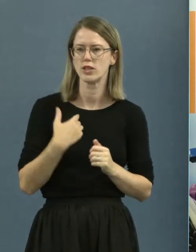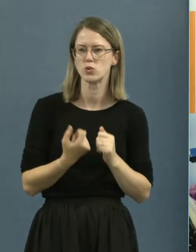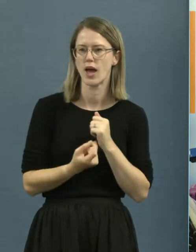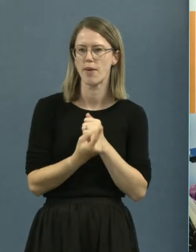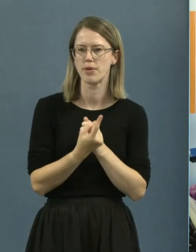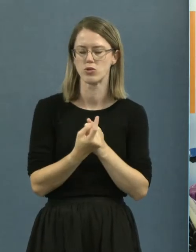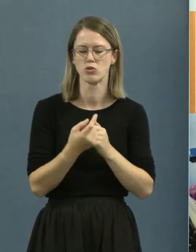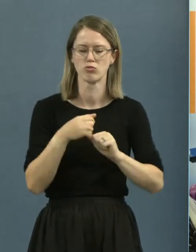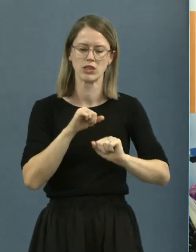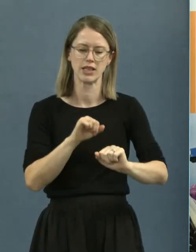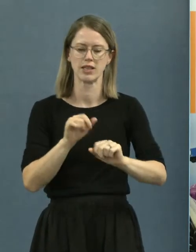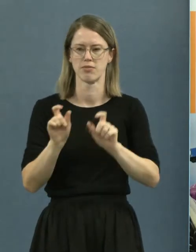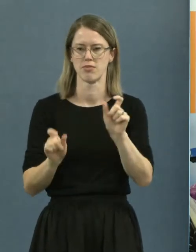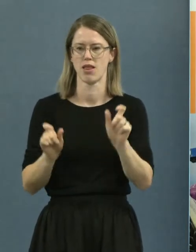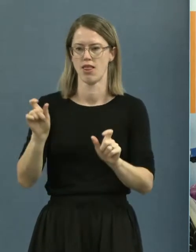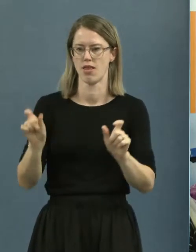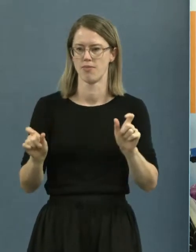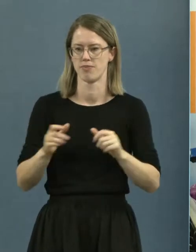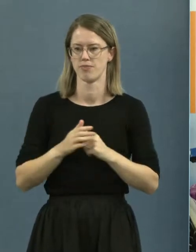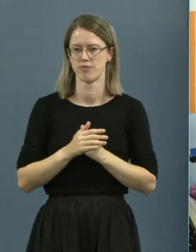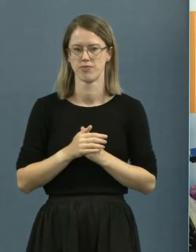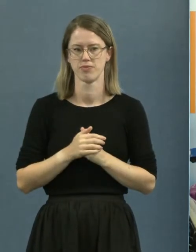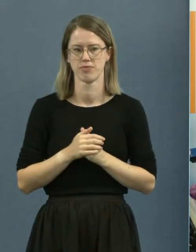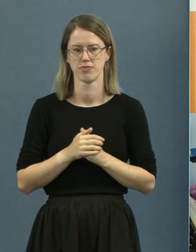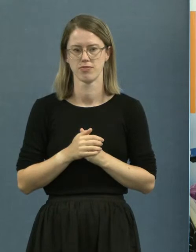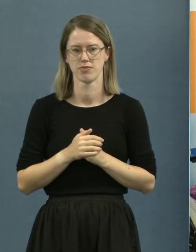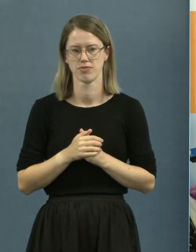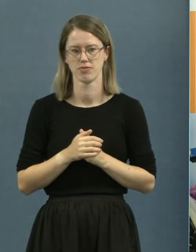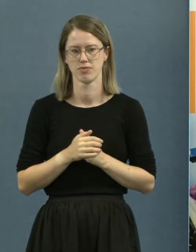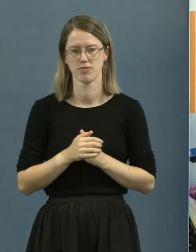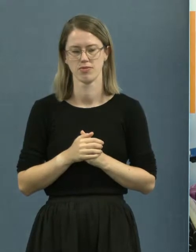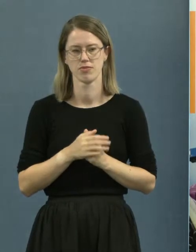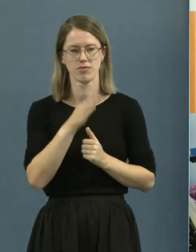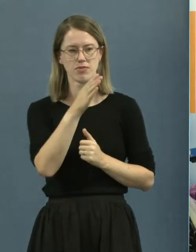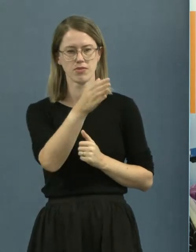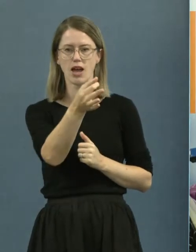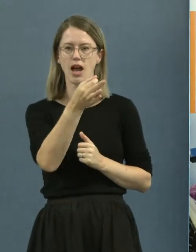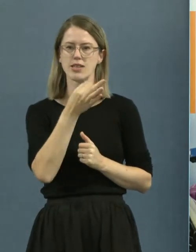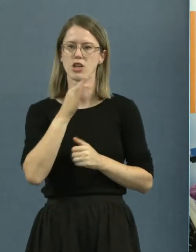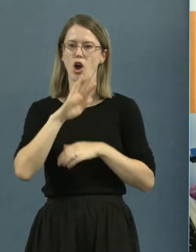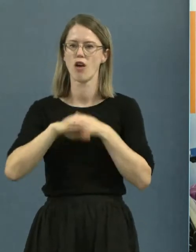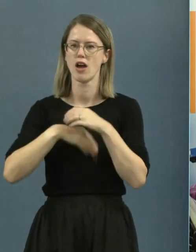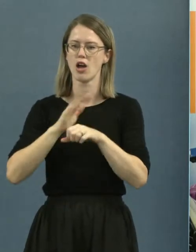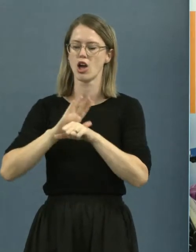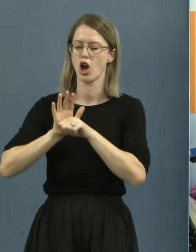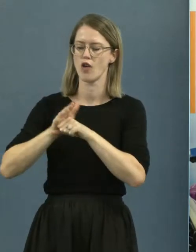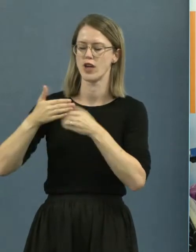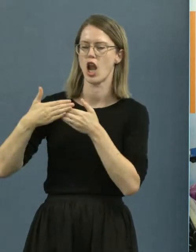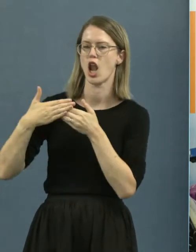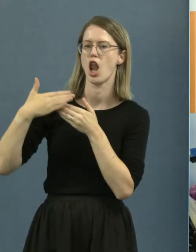more we need to do in order to protect people.